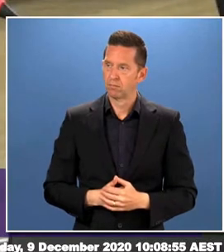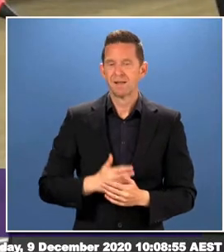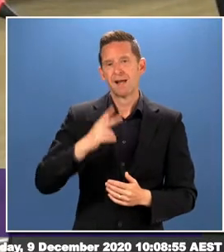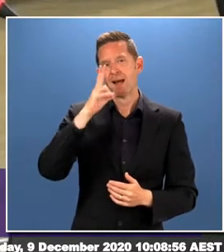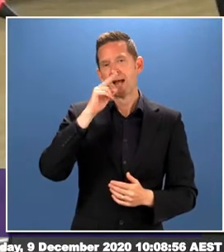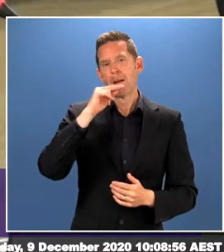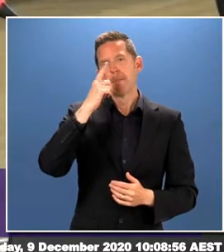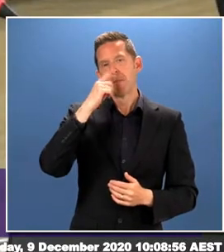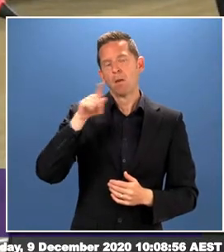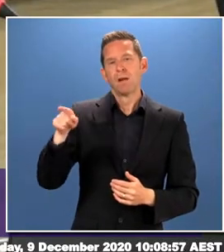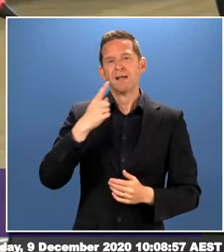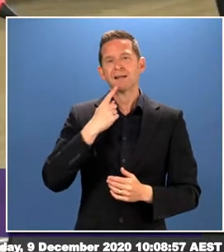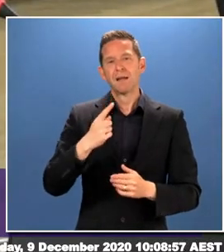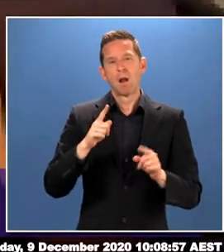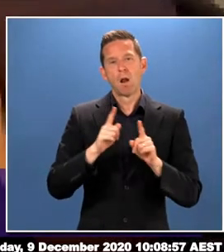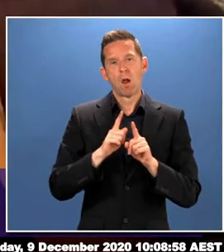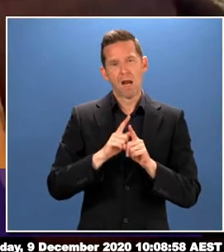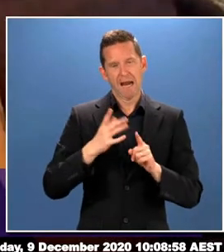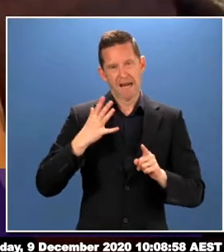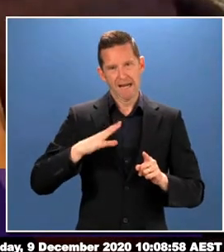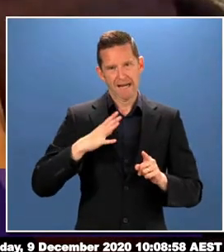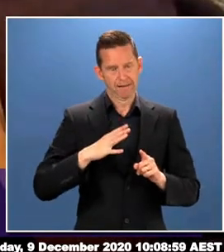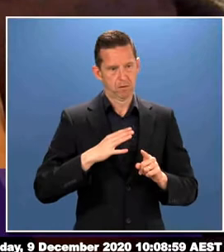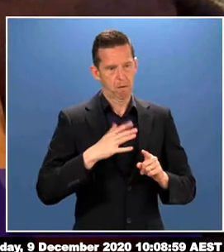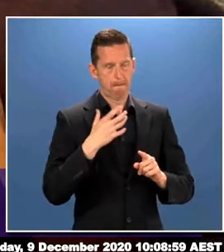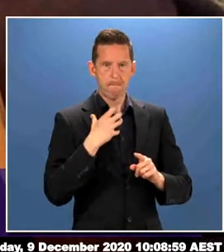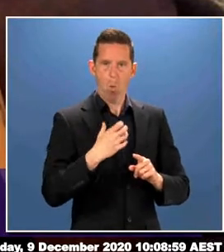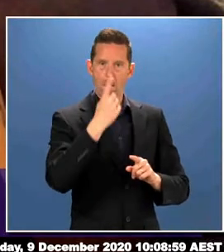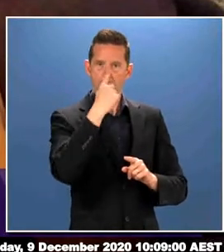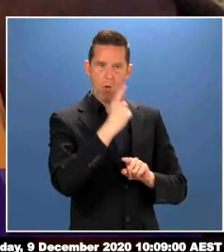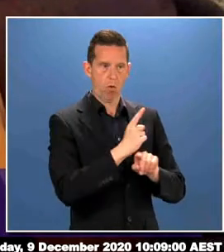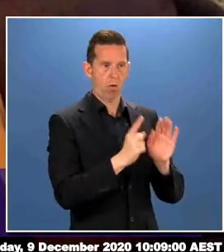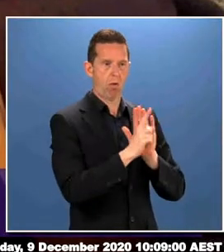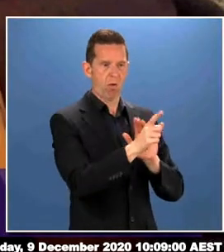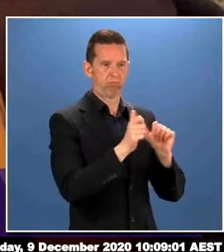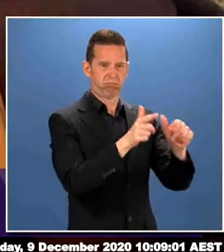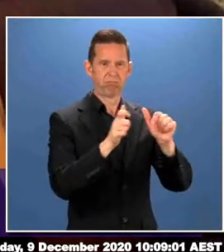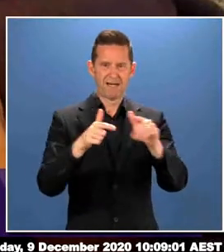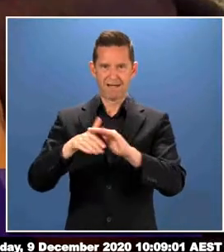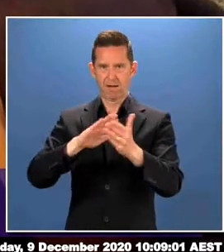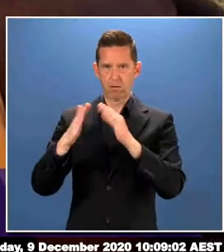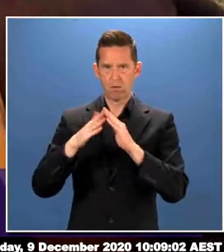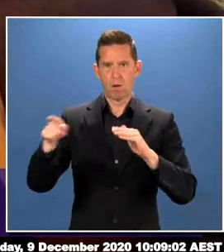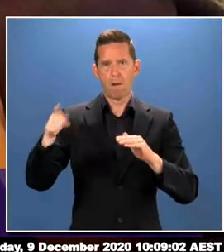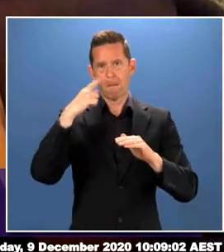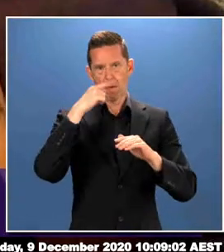things like including representation of people with disability in society, so having people with disability existing loudly in education,